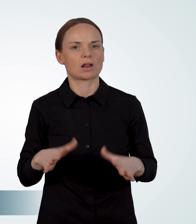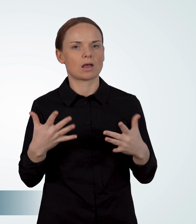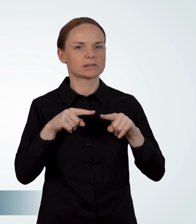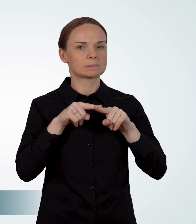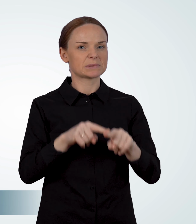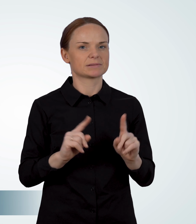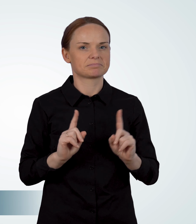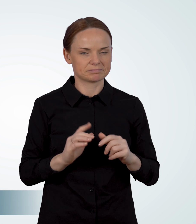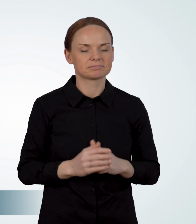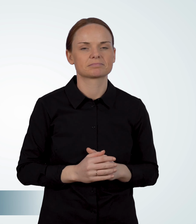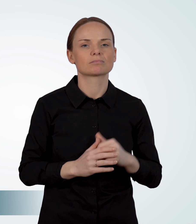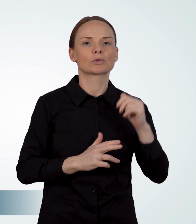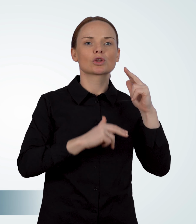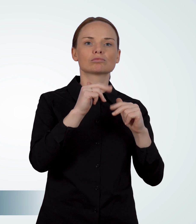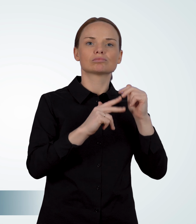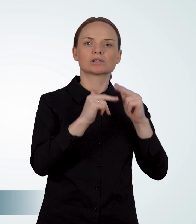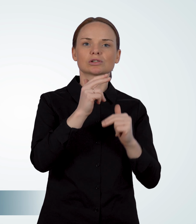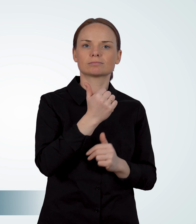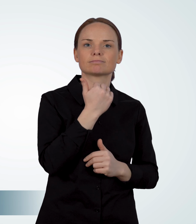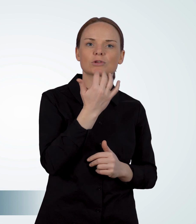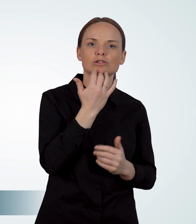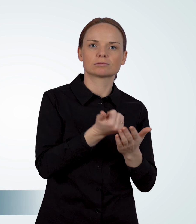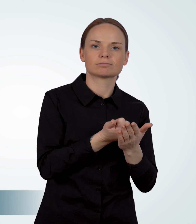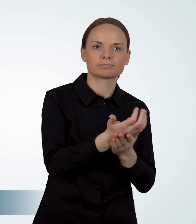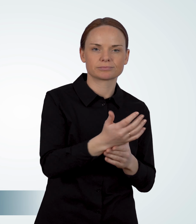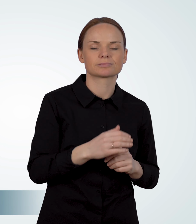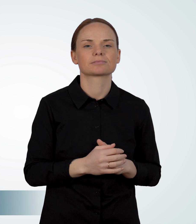This includes: • construction costs